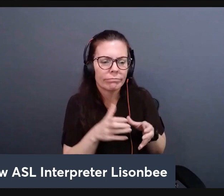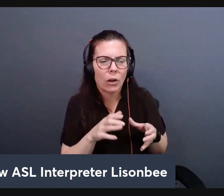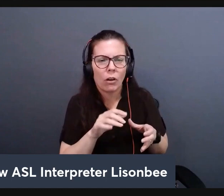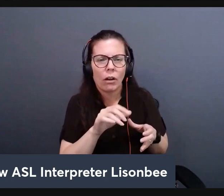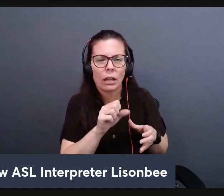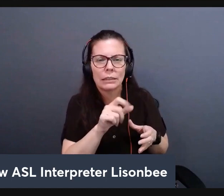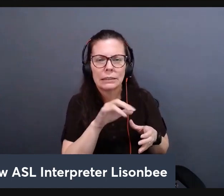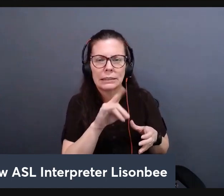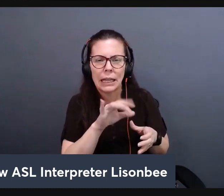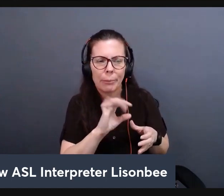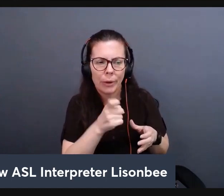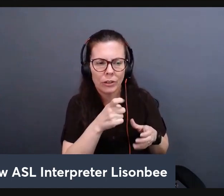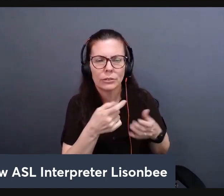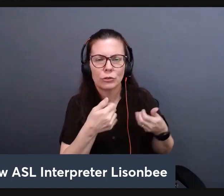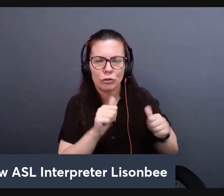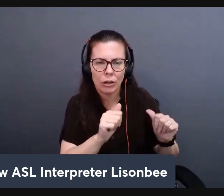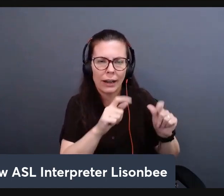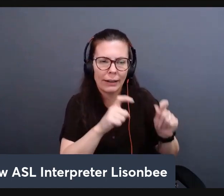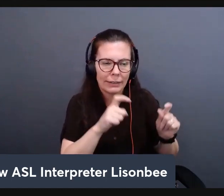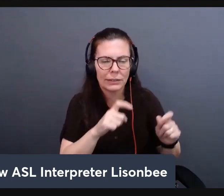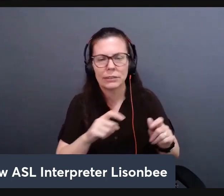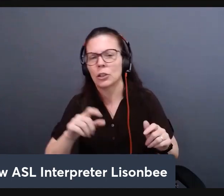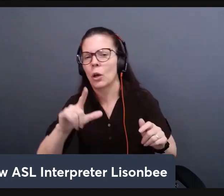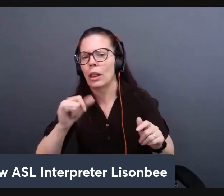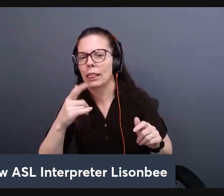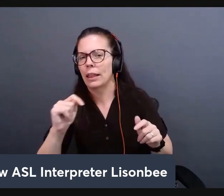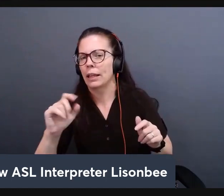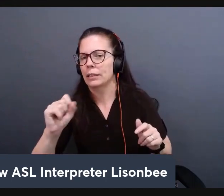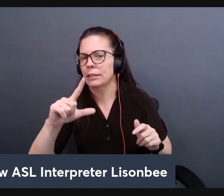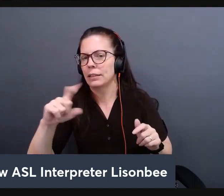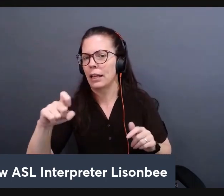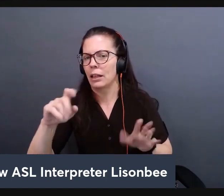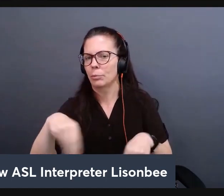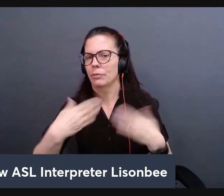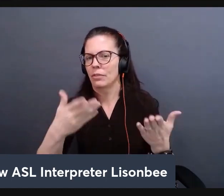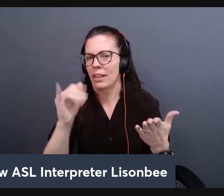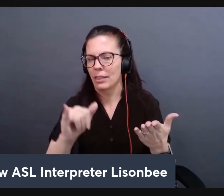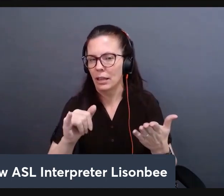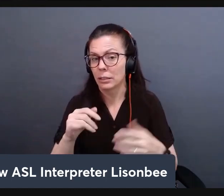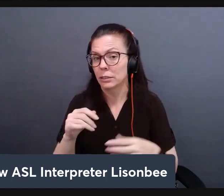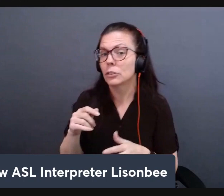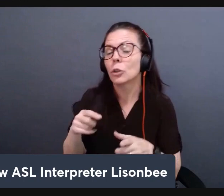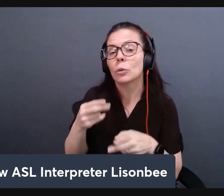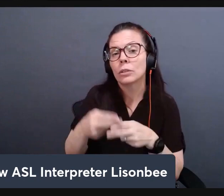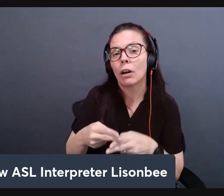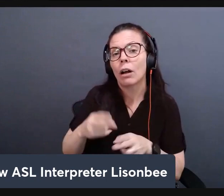And so I think Lightsail provides that. It provides a service called Lightsail Container Services.